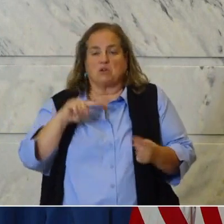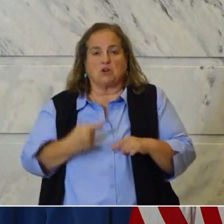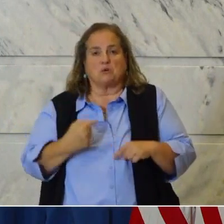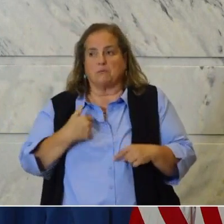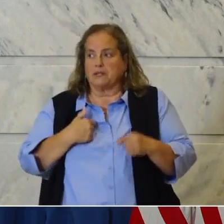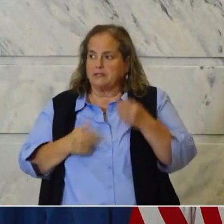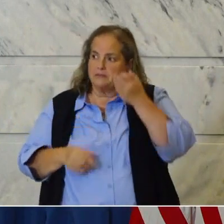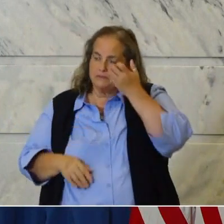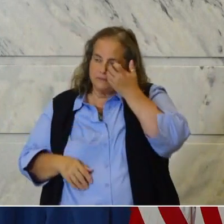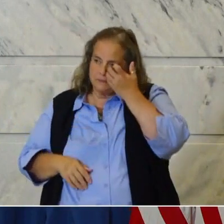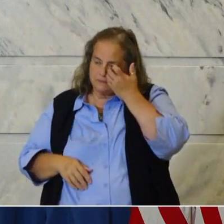I reserve the right to step